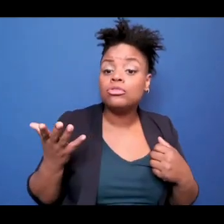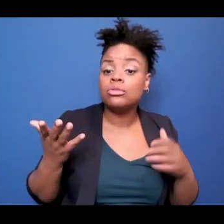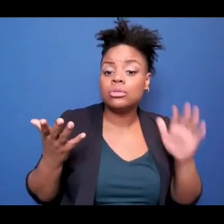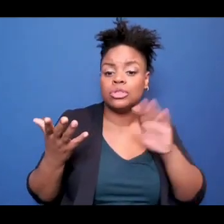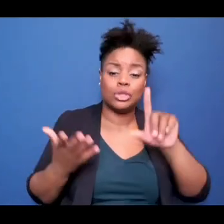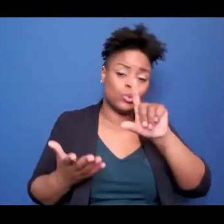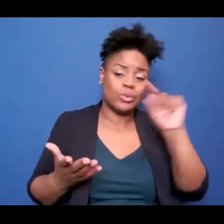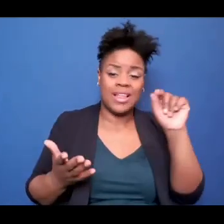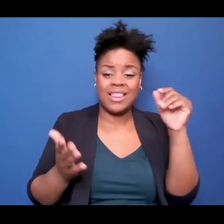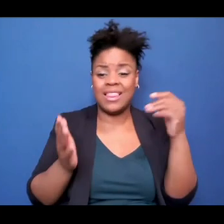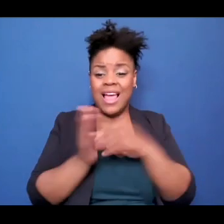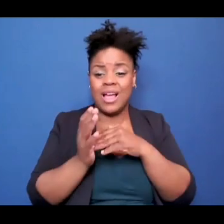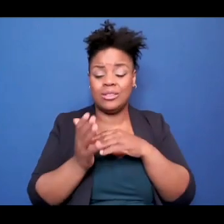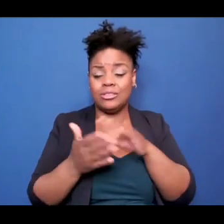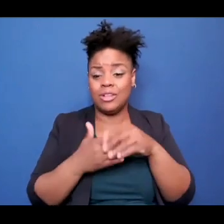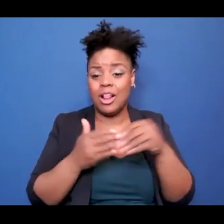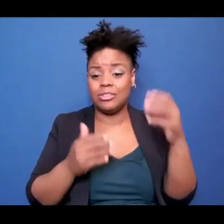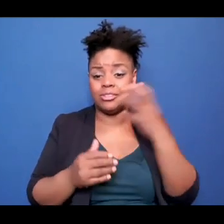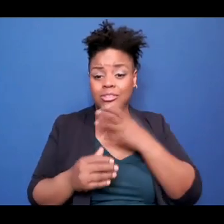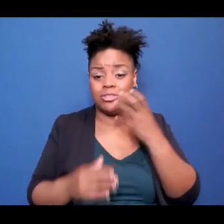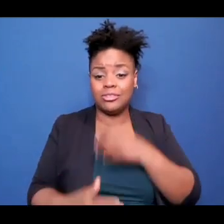HOUSEHOLD INCOME WAS ABOUT